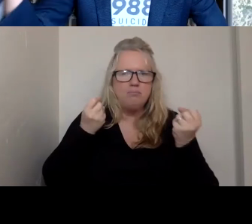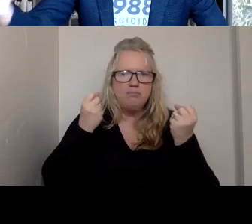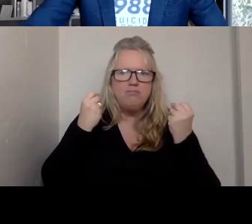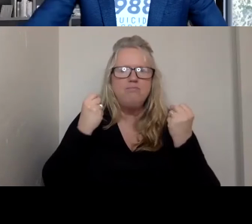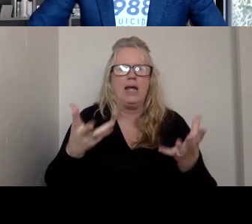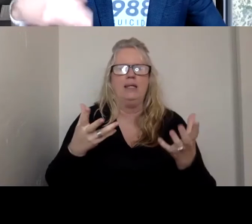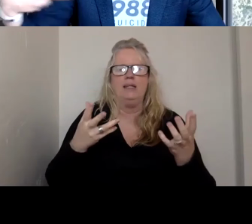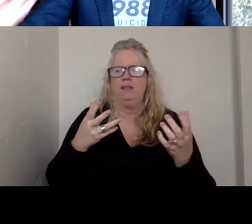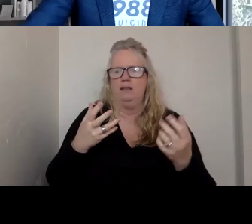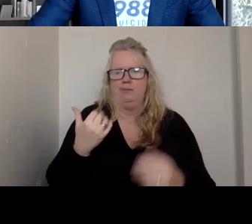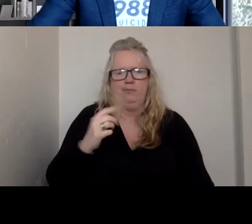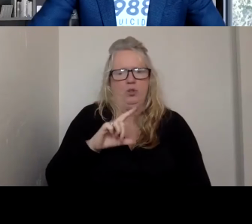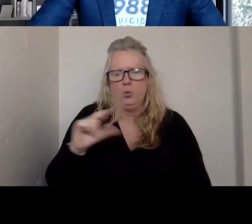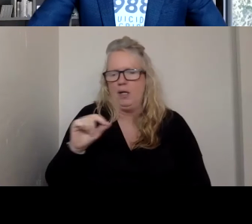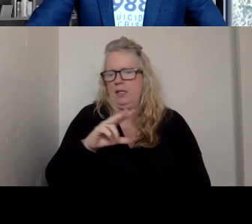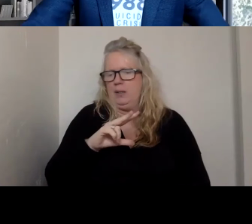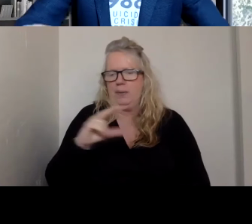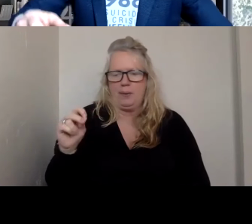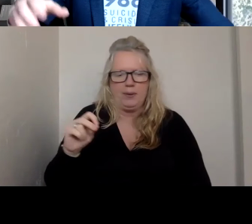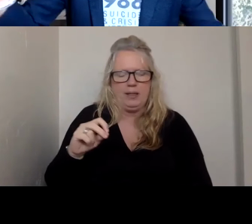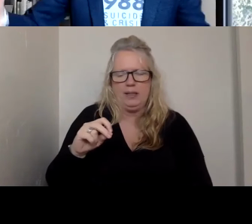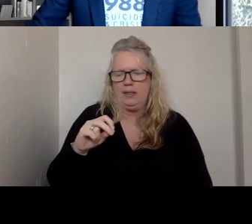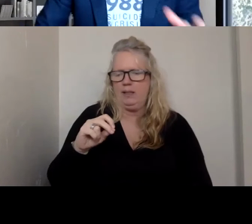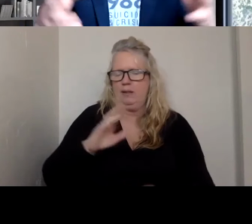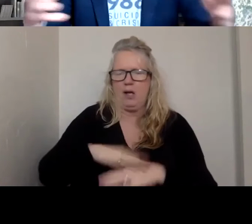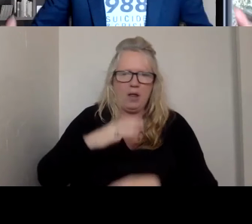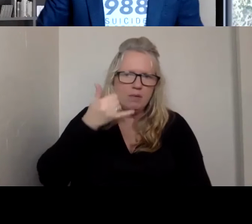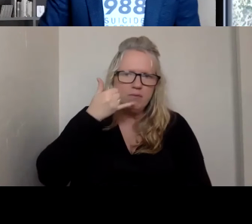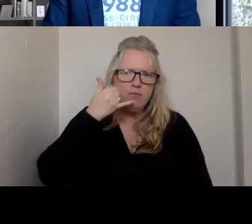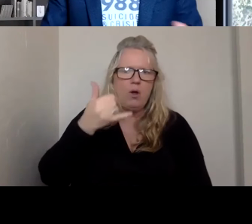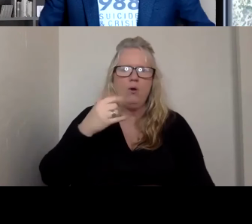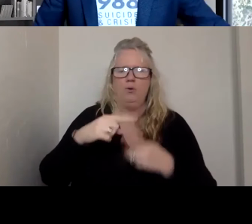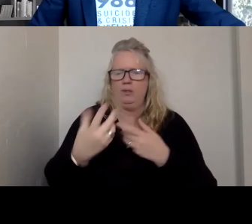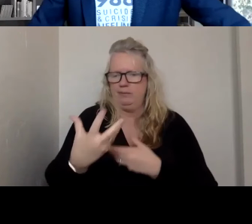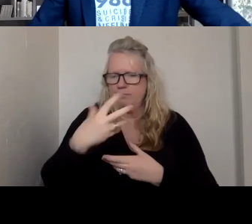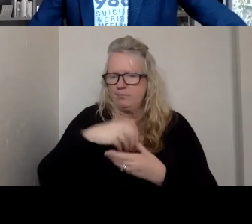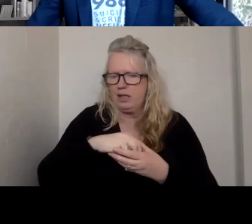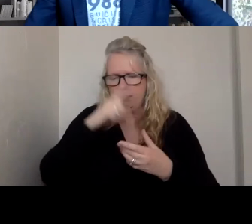20 OR 30 MINUTES ON THE PHONE AND COLLABORATING